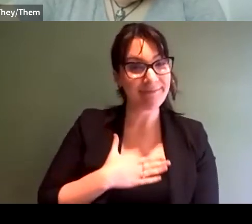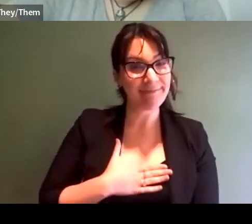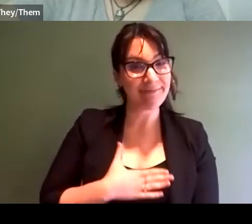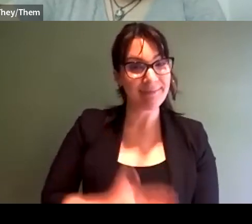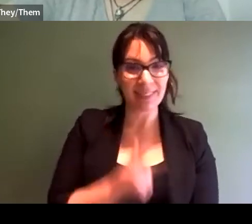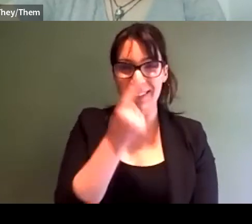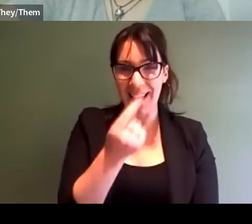of happens.